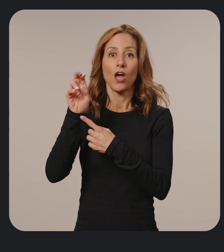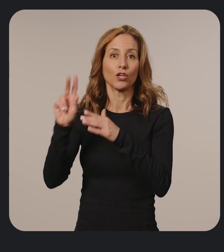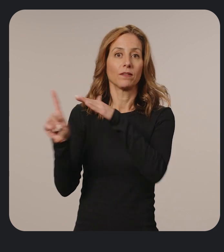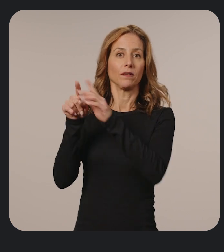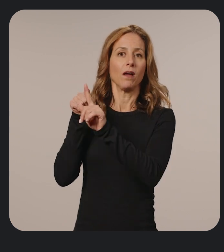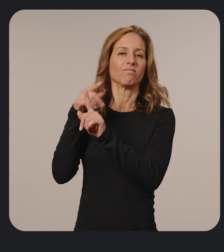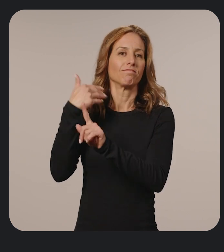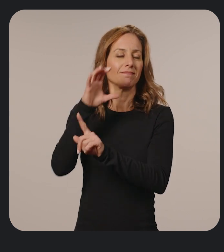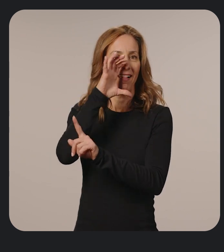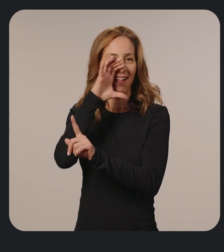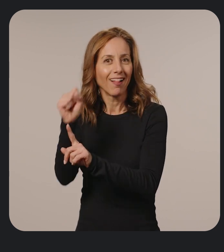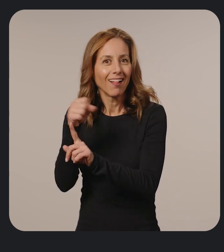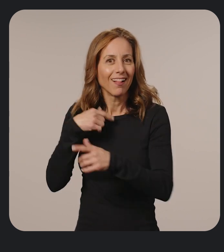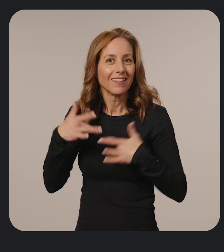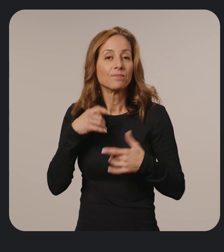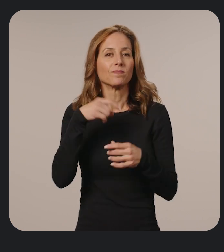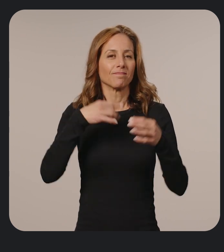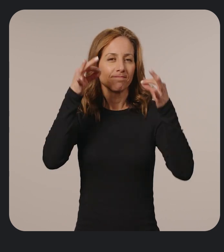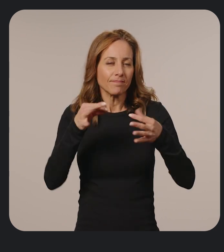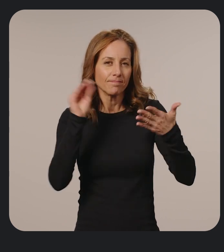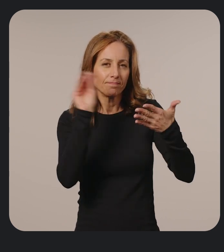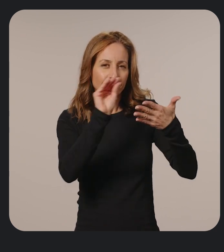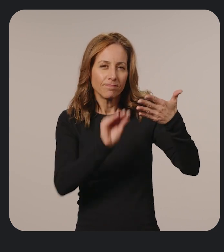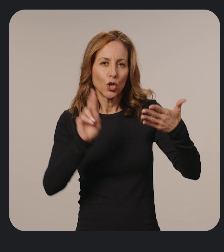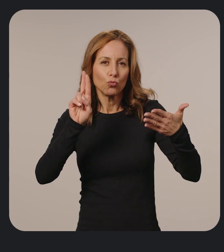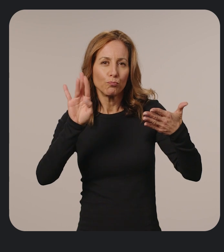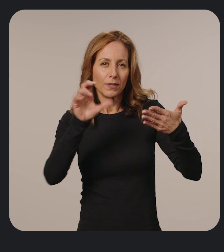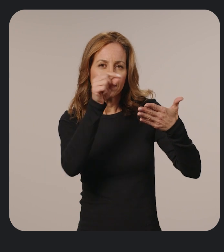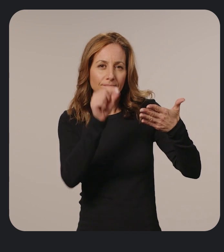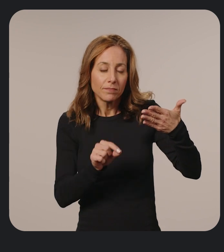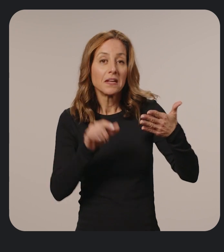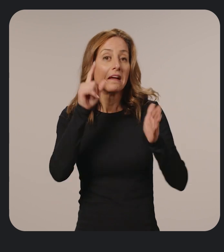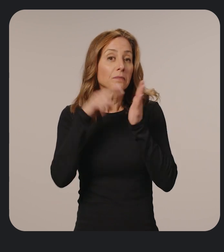was the option that was the most exciting to us. So we put together a rubric of sorts with things like,